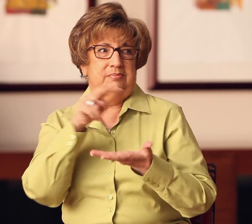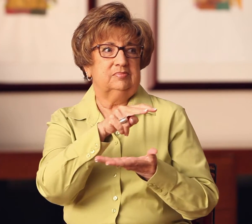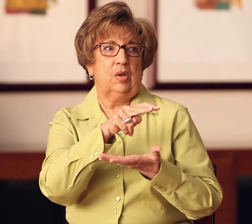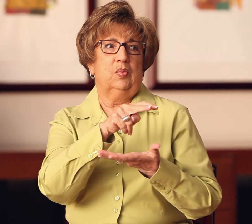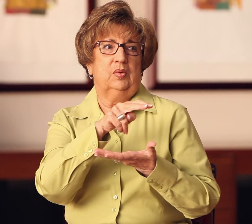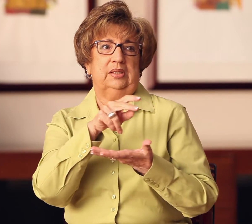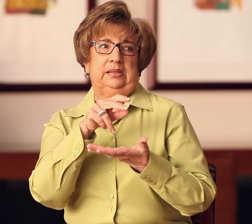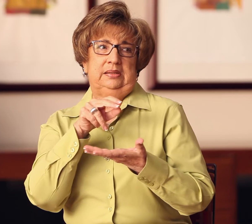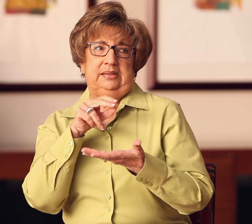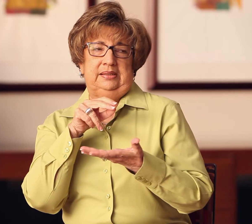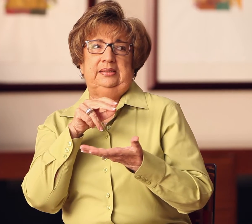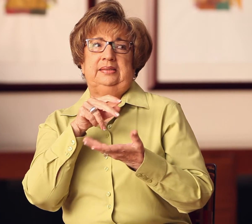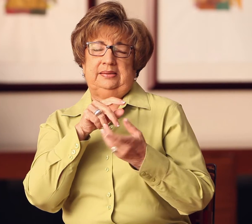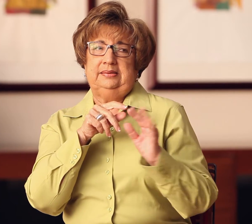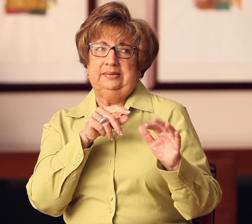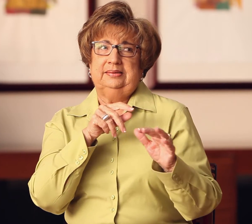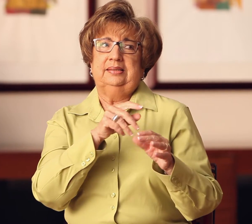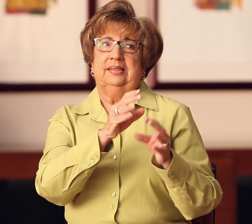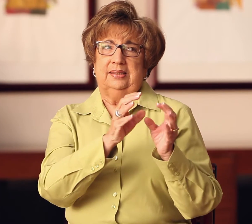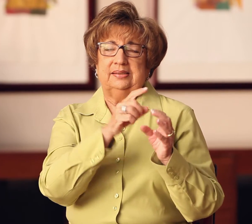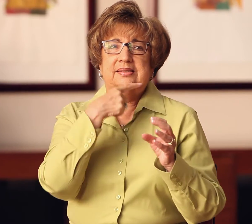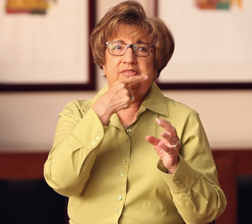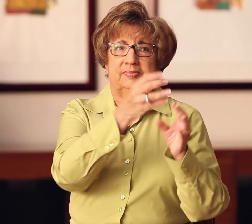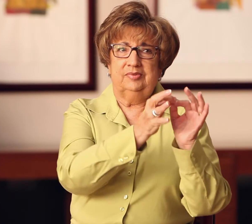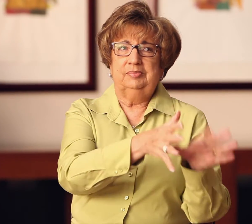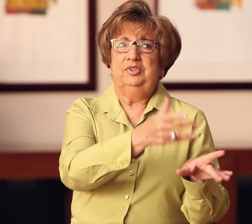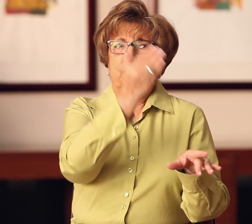It helps send a message to the hearing interpreter that the hearing mediator is not there to